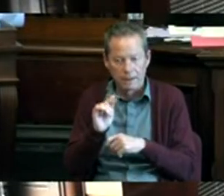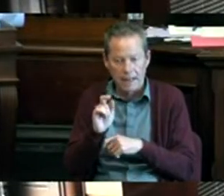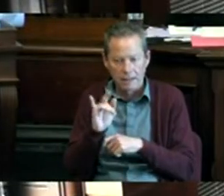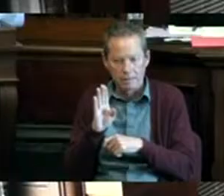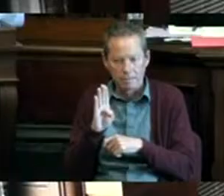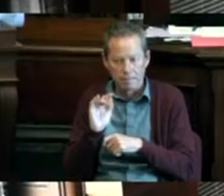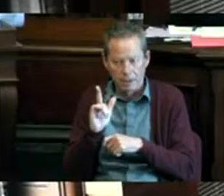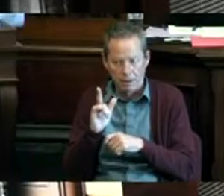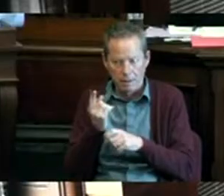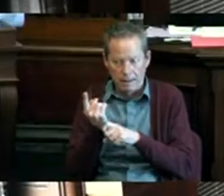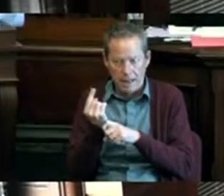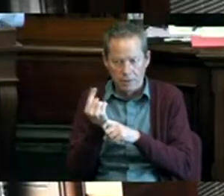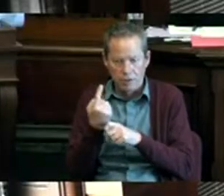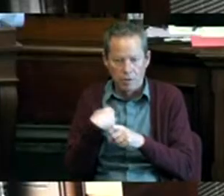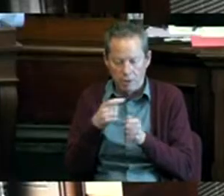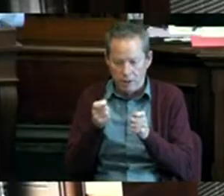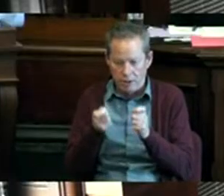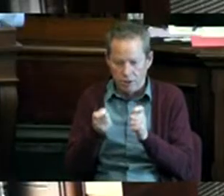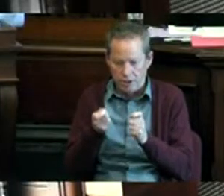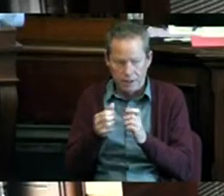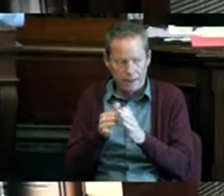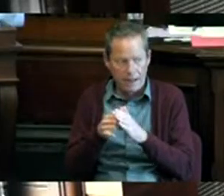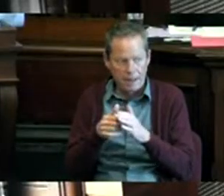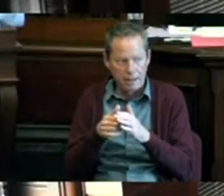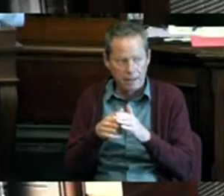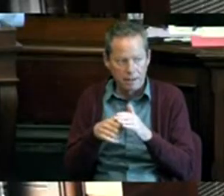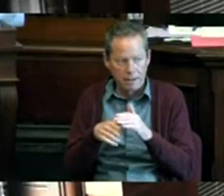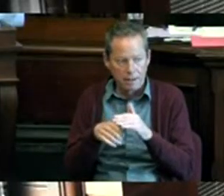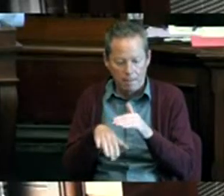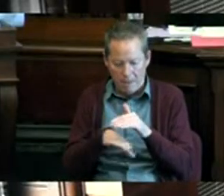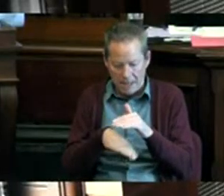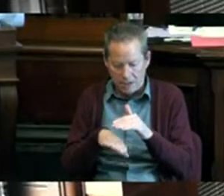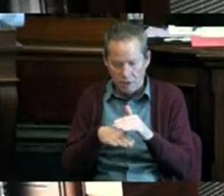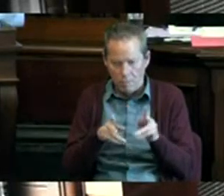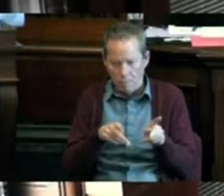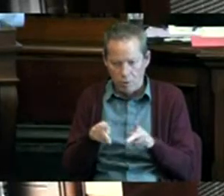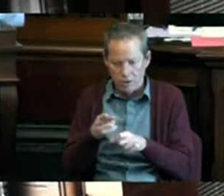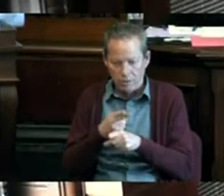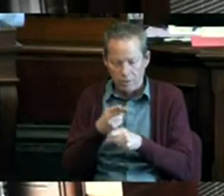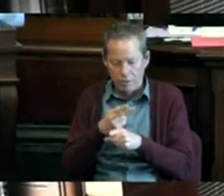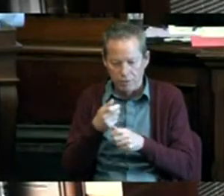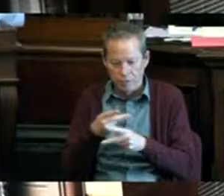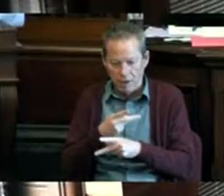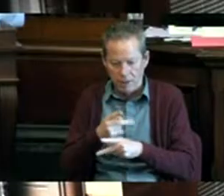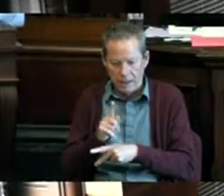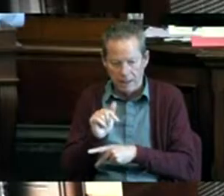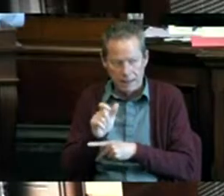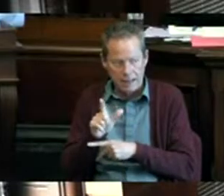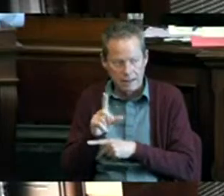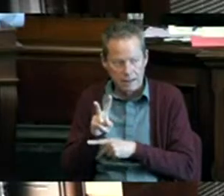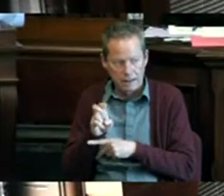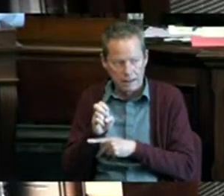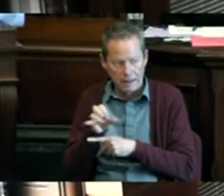values, the final values that we use to determine the tax bill